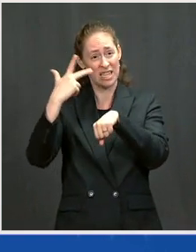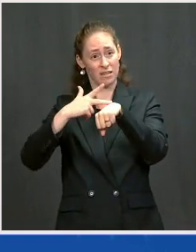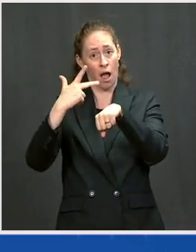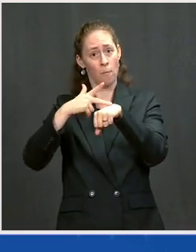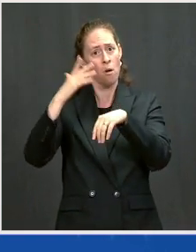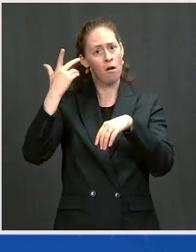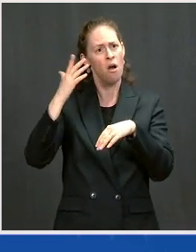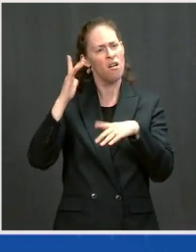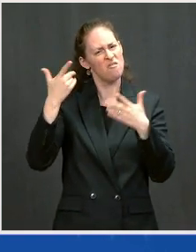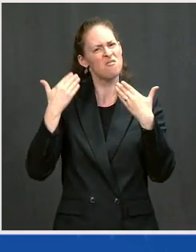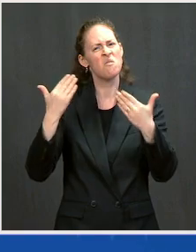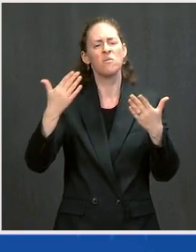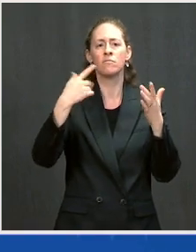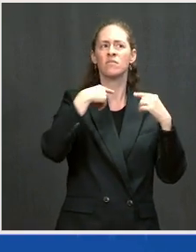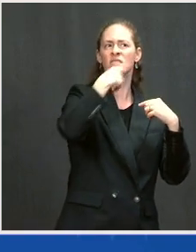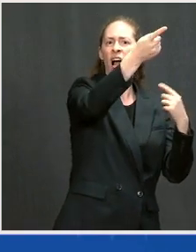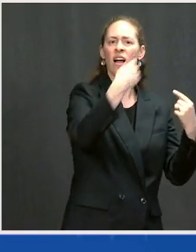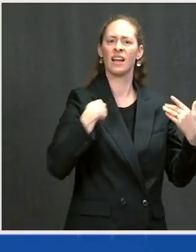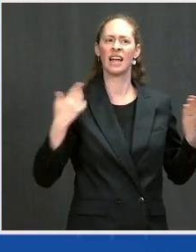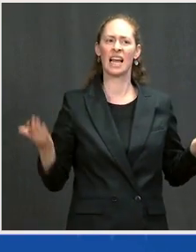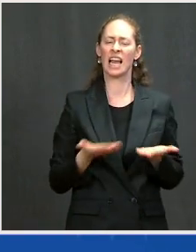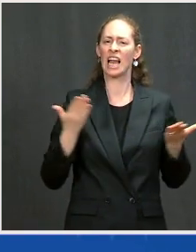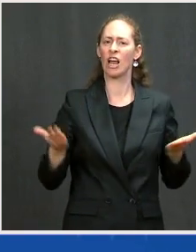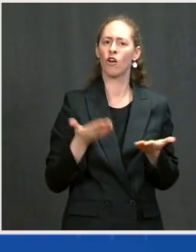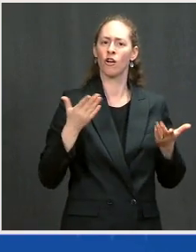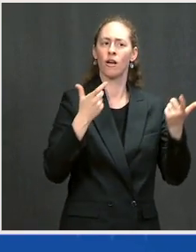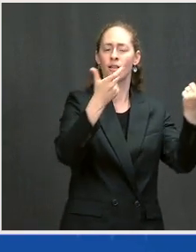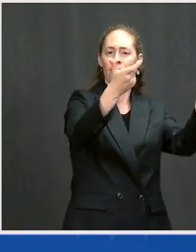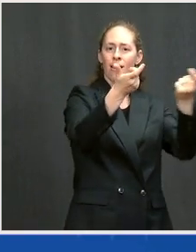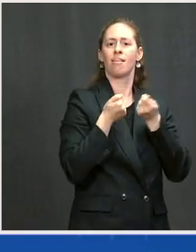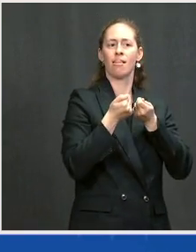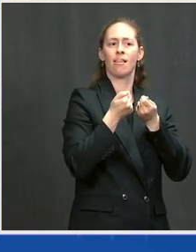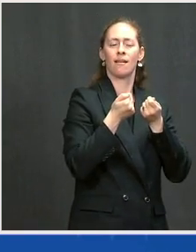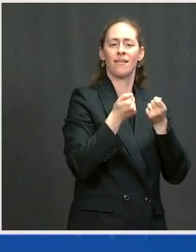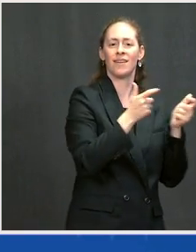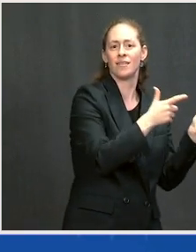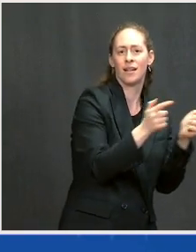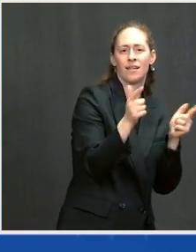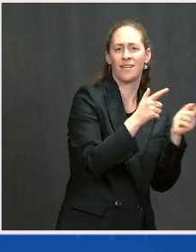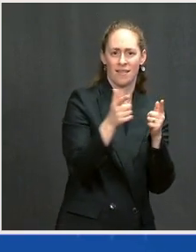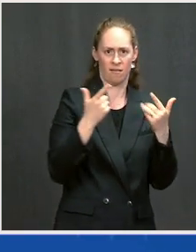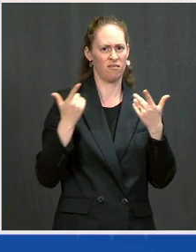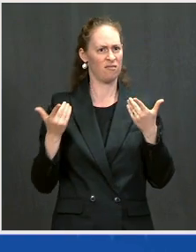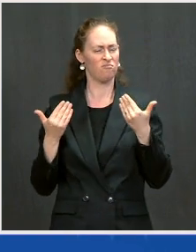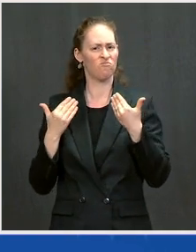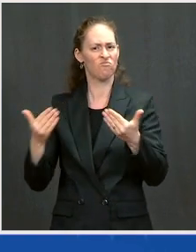to pick off the gunner. Of course, Colonel Puckett had developed a dangerous hobby,